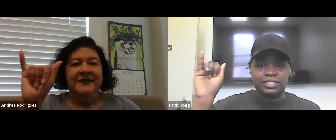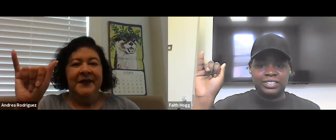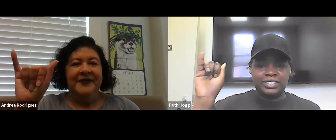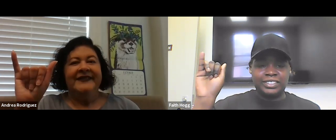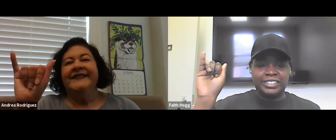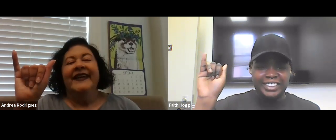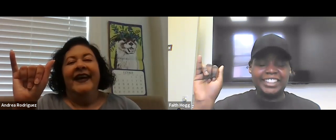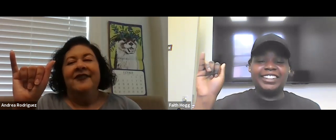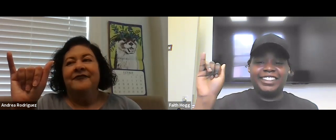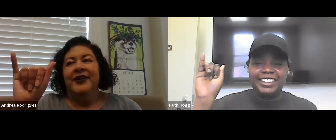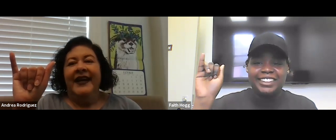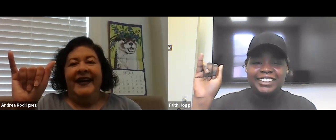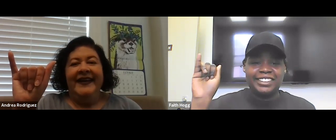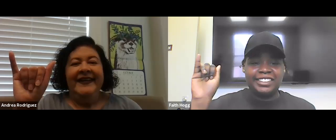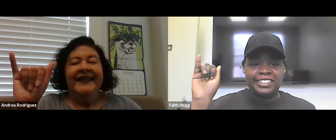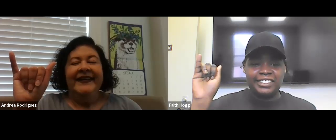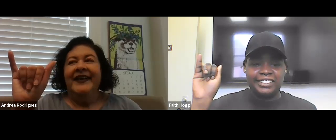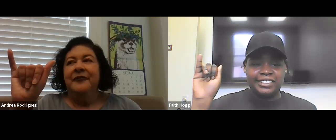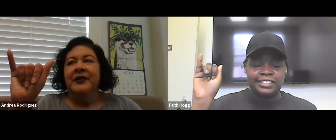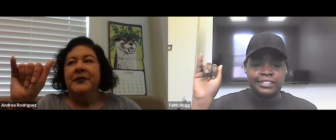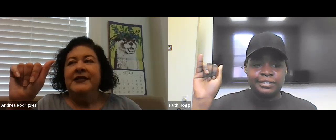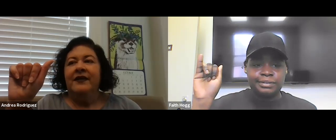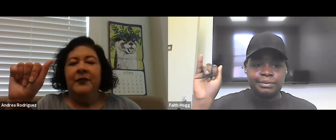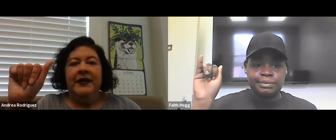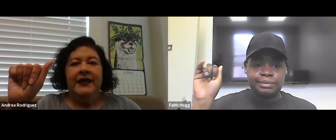Perfect. Okay, we're going to put down our pinky.